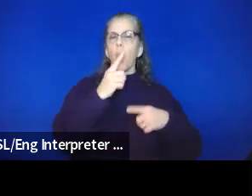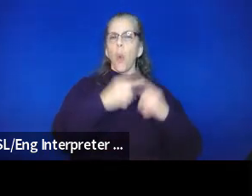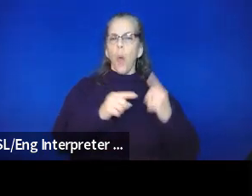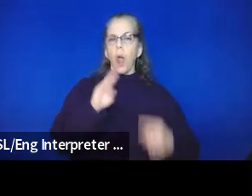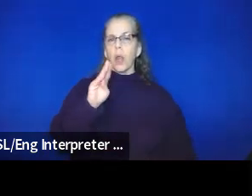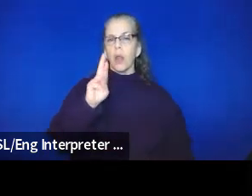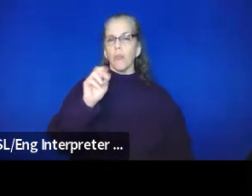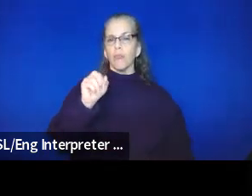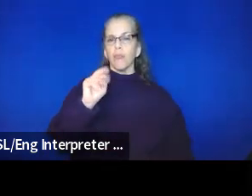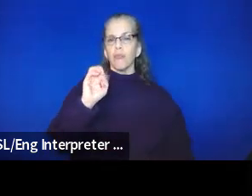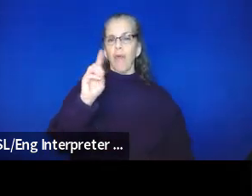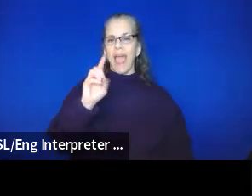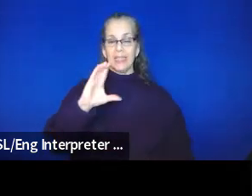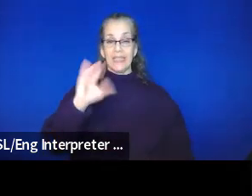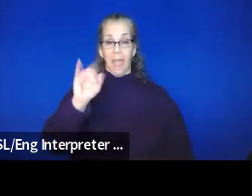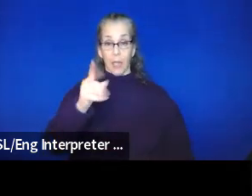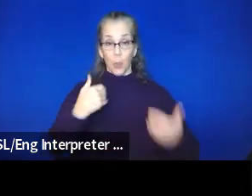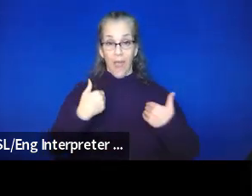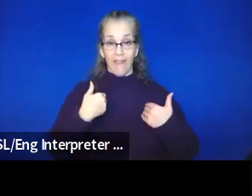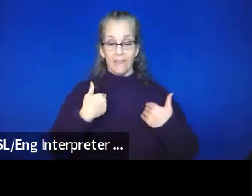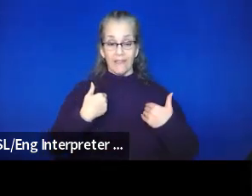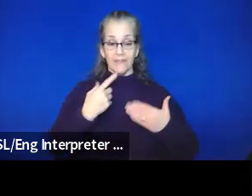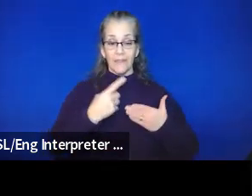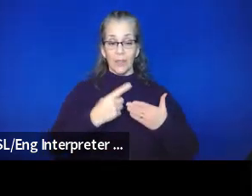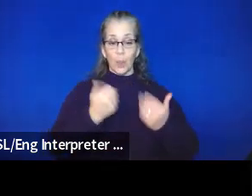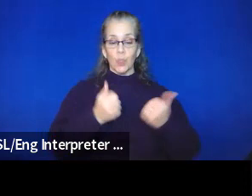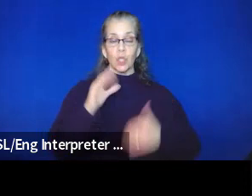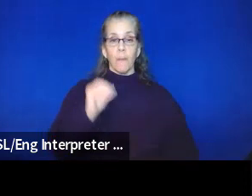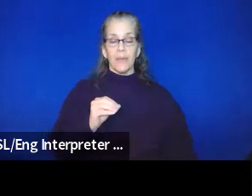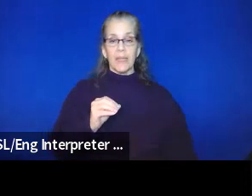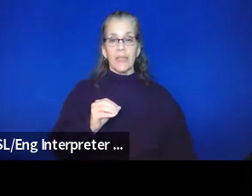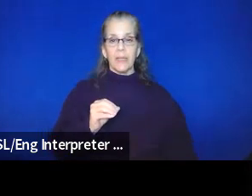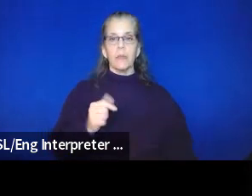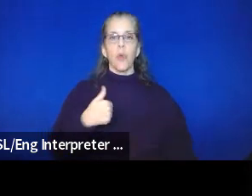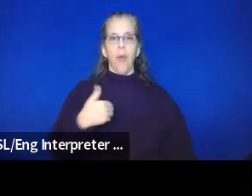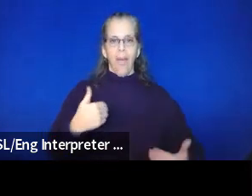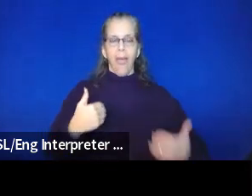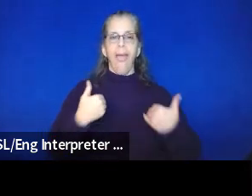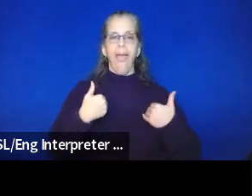I have Advanced Bionics, because I'm laughing because Michael is my